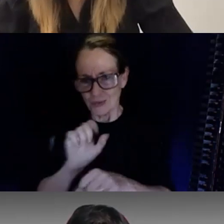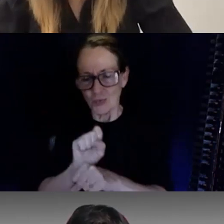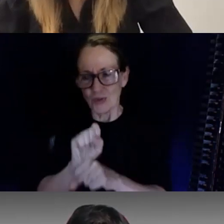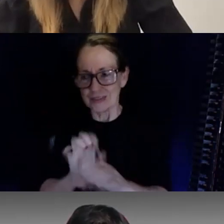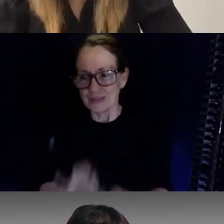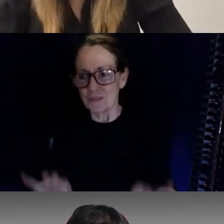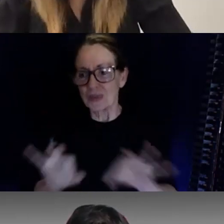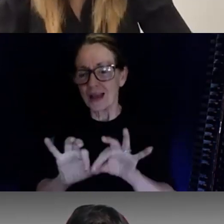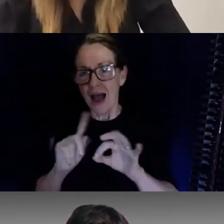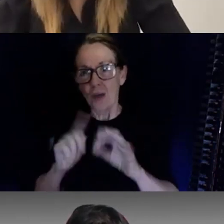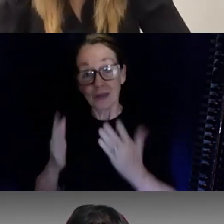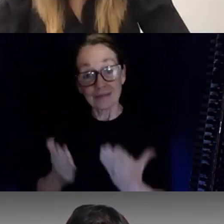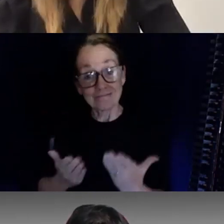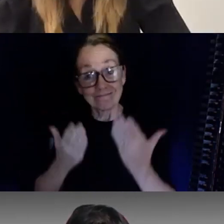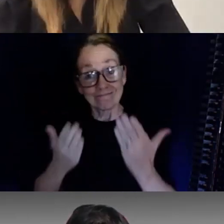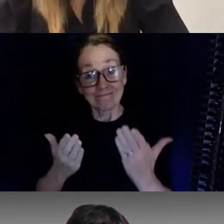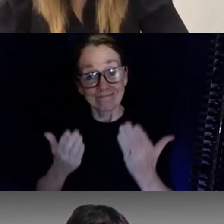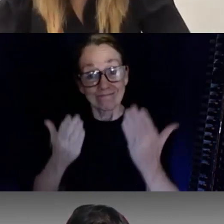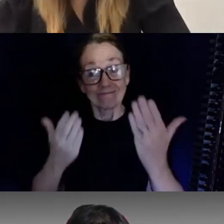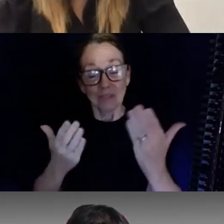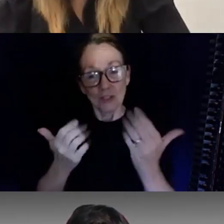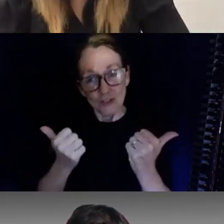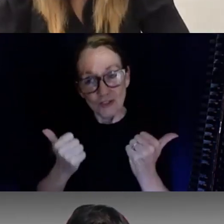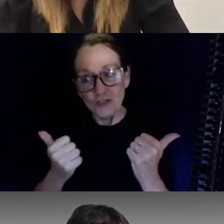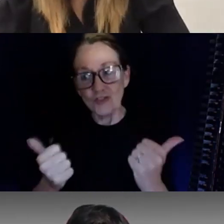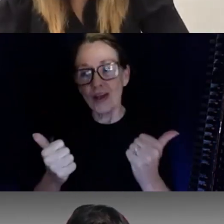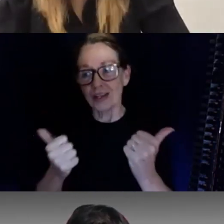AND WE ALSO HAVE DIFFERENT SURVEYS THAT ARE GOING OUT RELATED TO COVID.